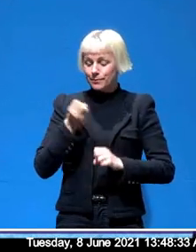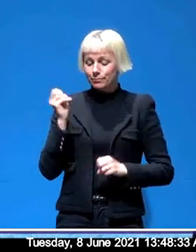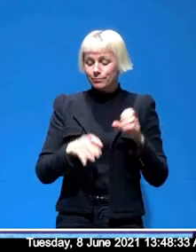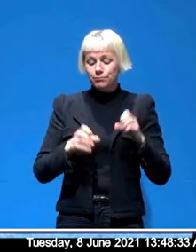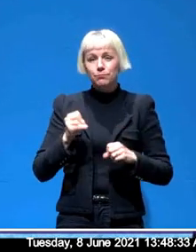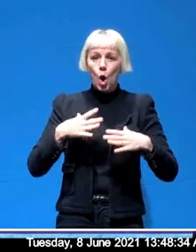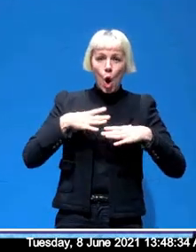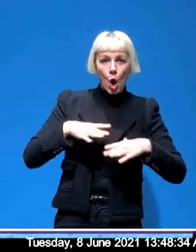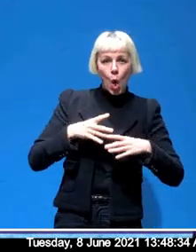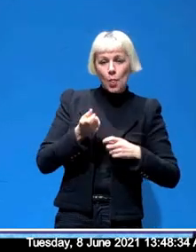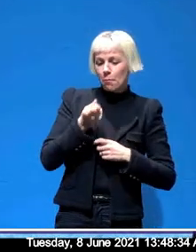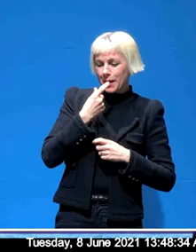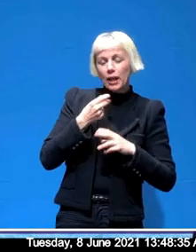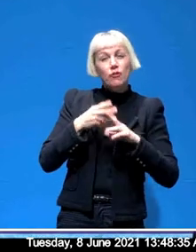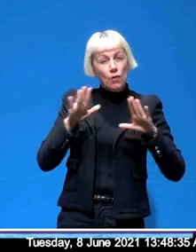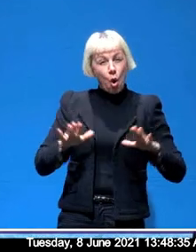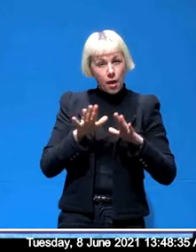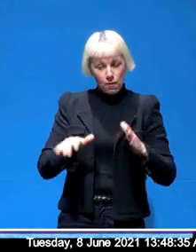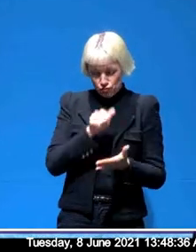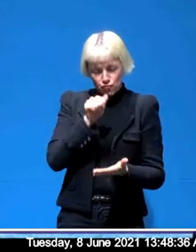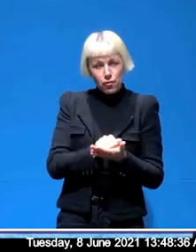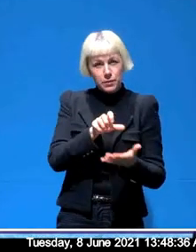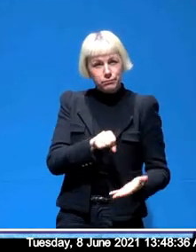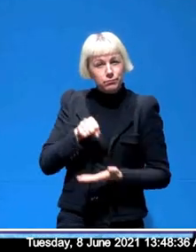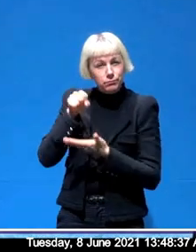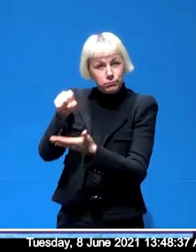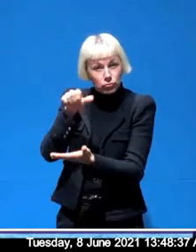and medication for his holiday. Did you hear her speak about that? Yes, I did.